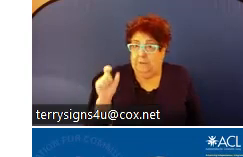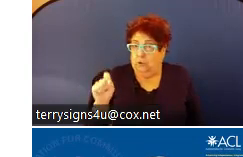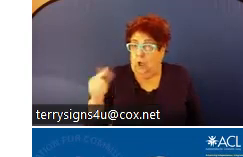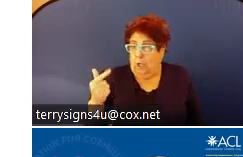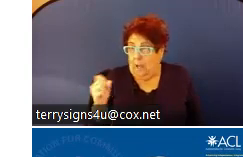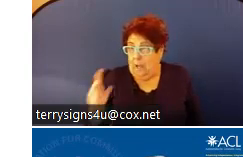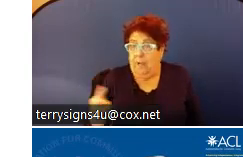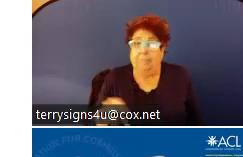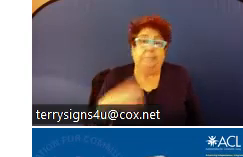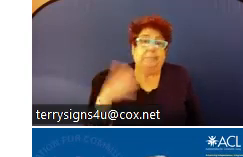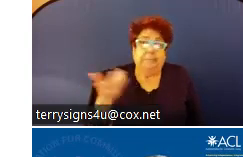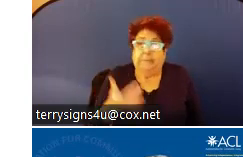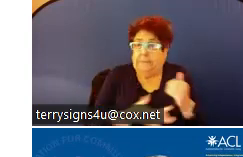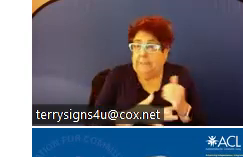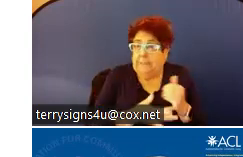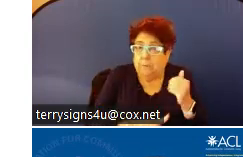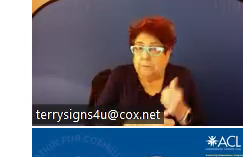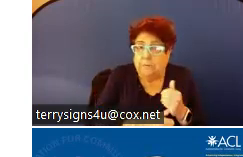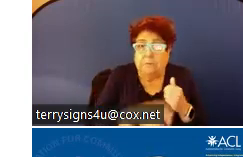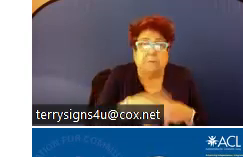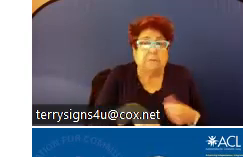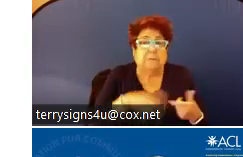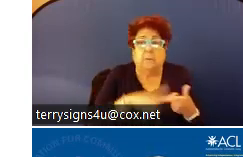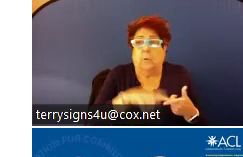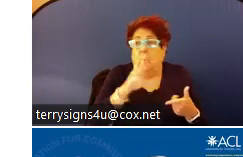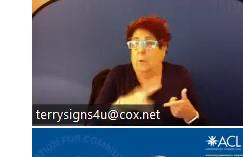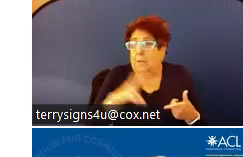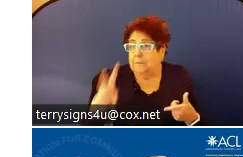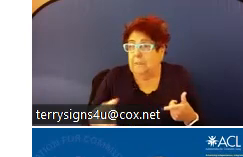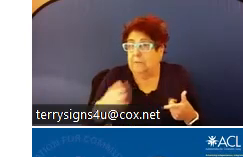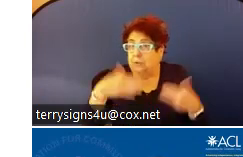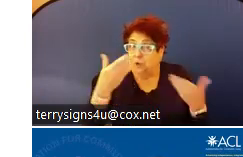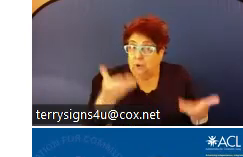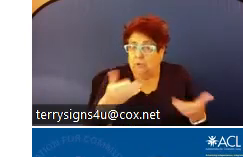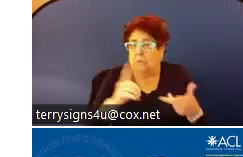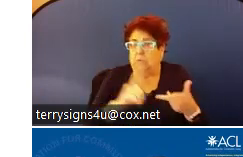suggestions, and maybe to tell us about your own partnerships, we would love to hear from you.